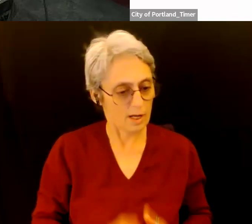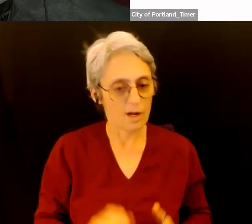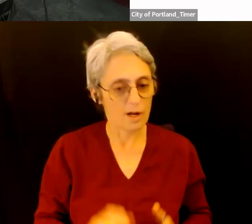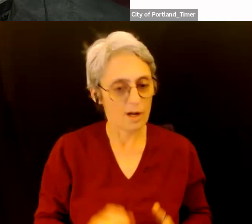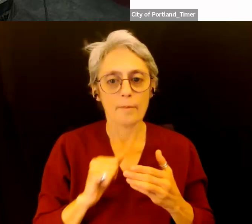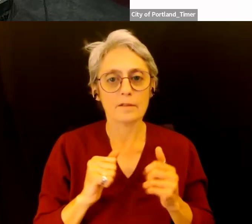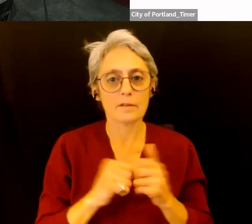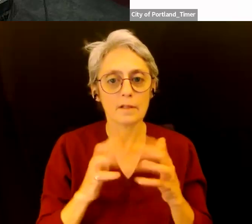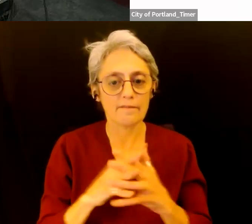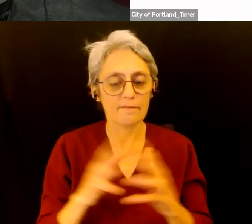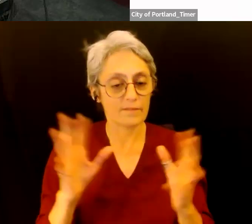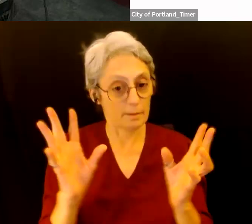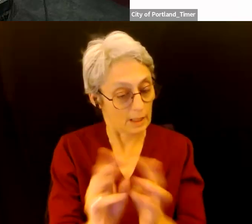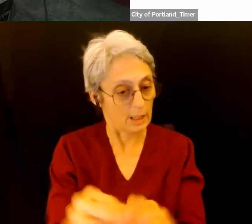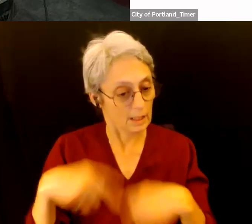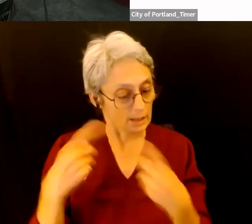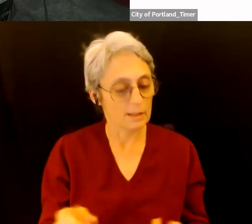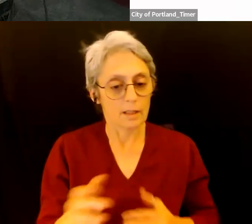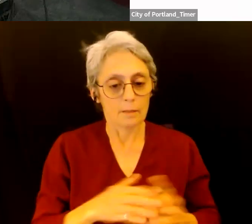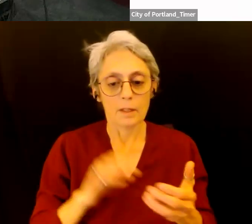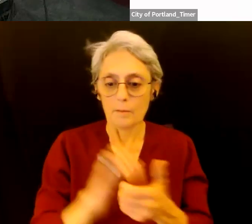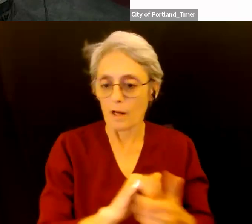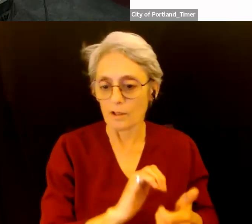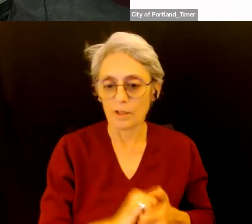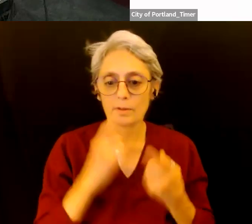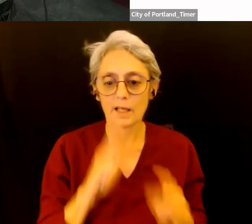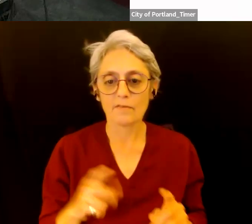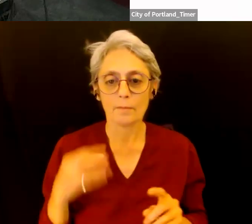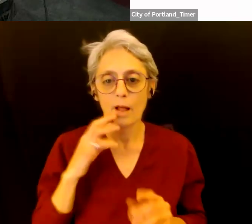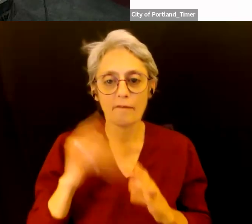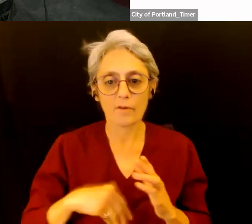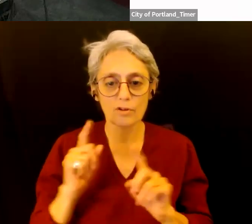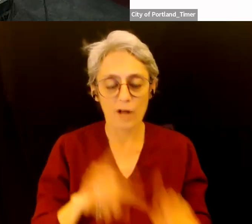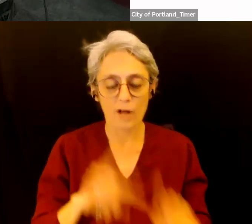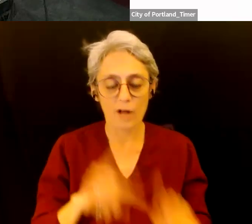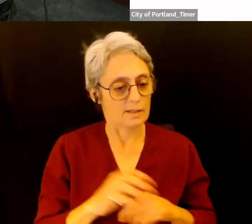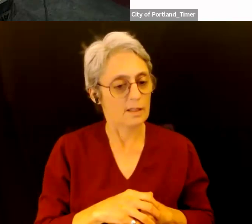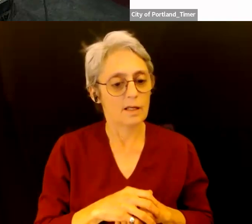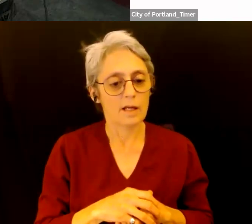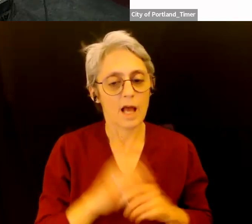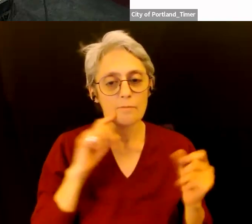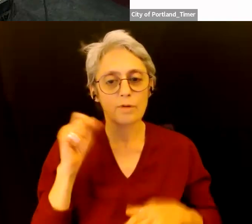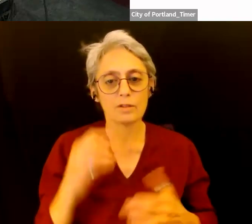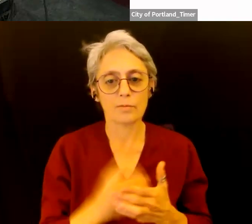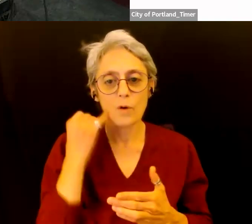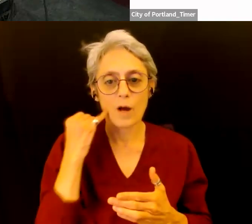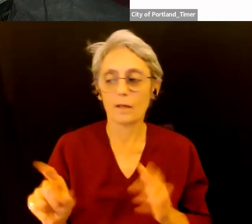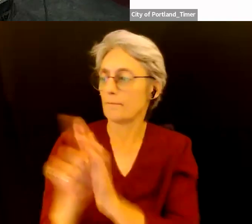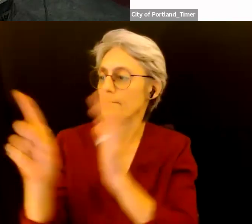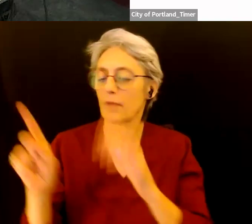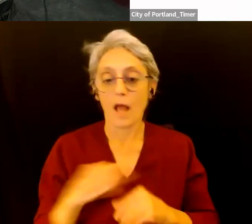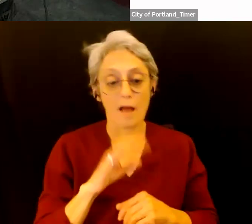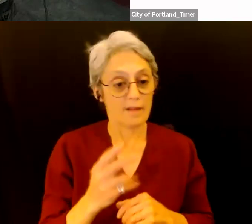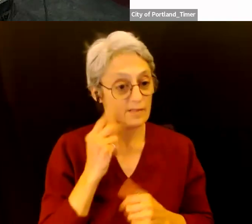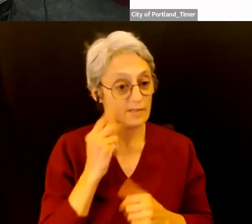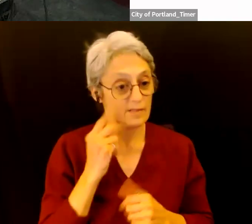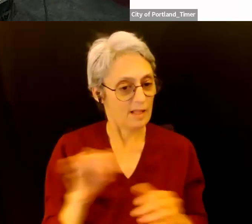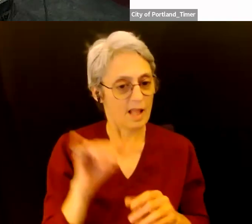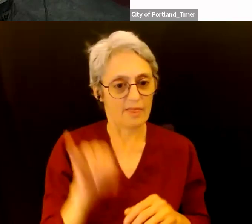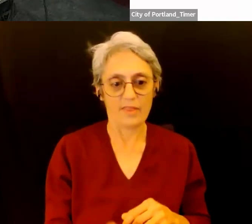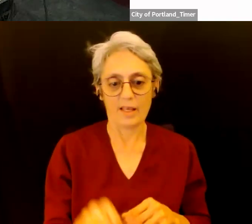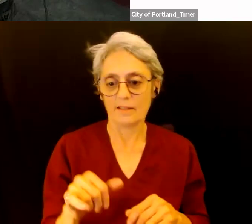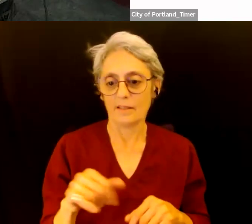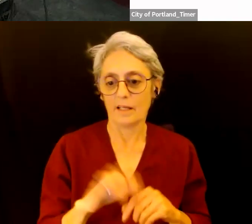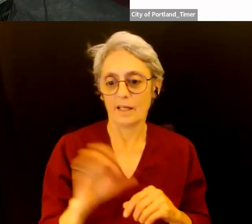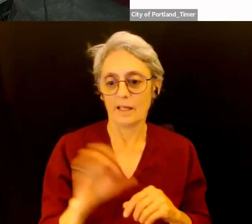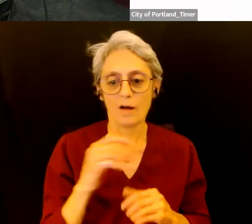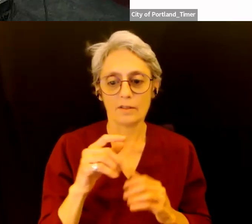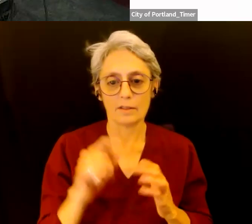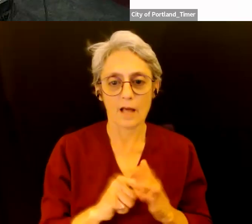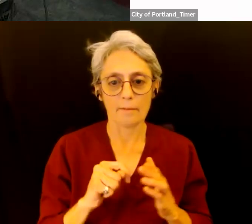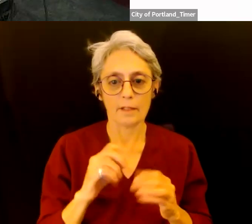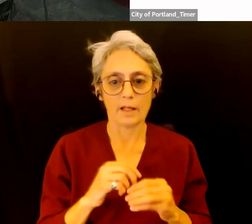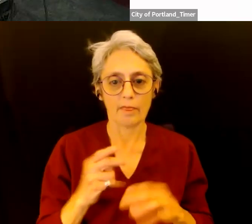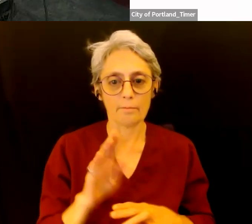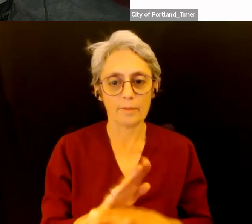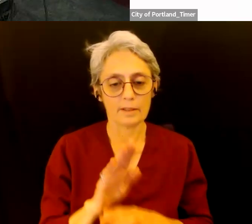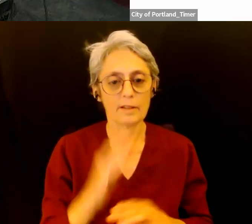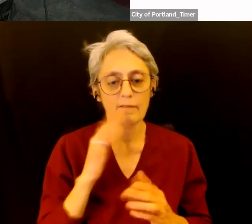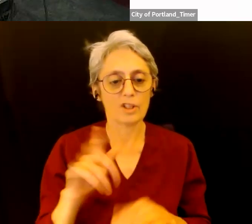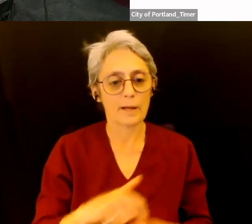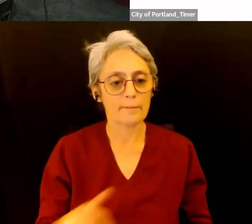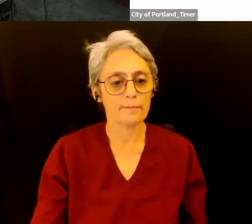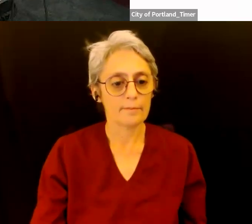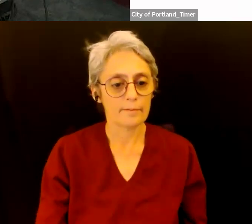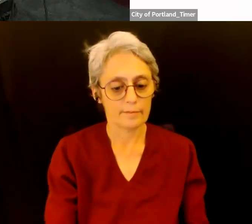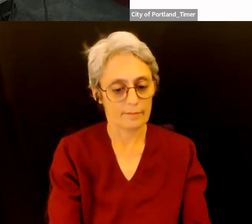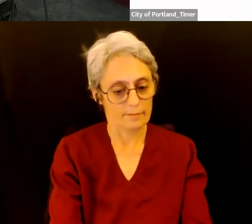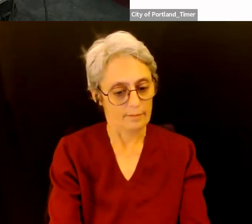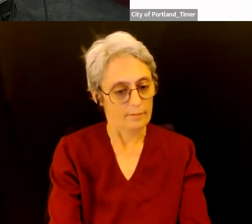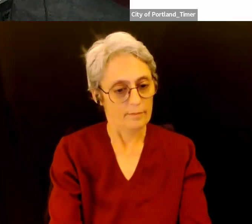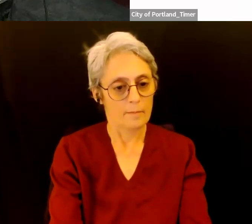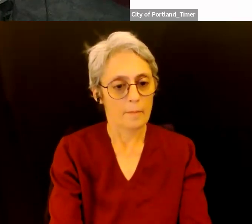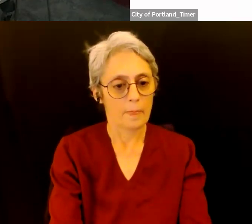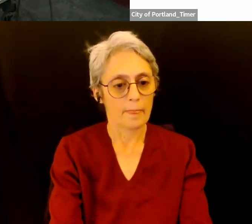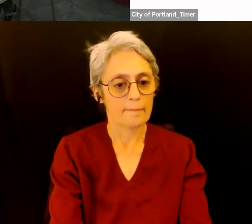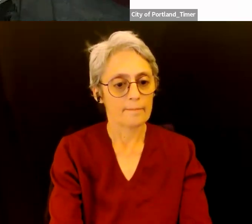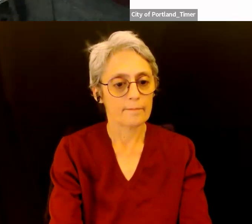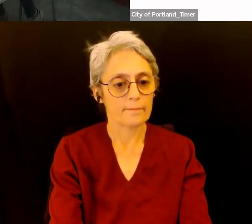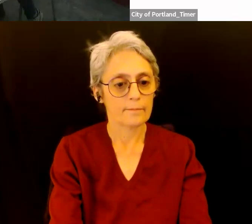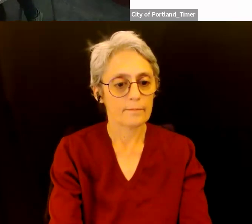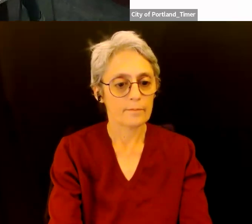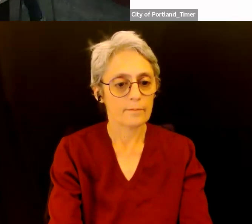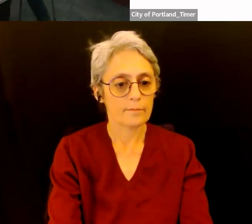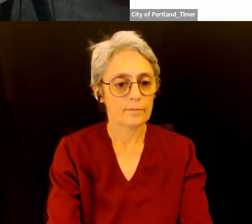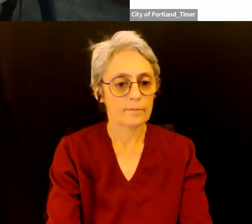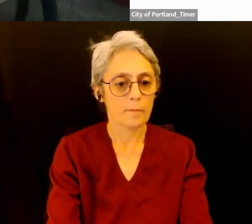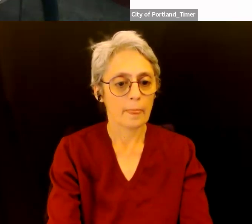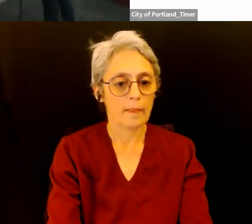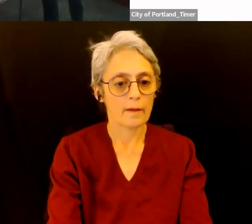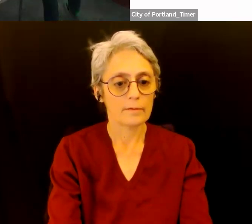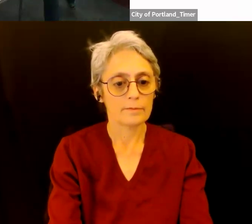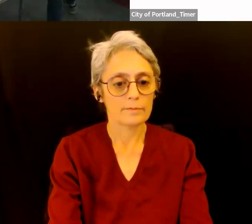Build partnerships, successfully apply for grants and brainstorm new ideas. I have never seen anything like this in our time in the business. Thank you for your time.